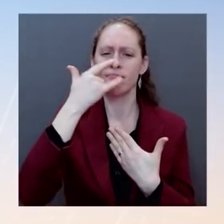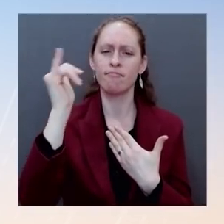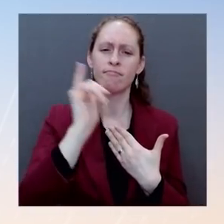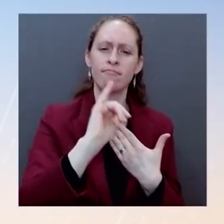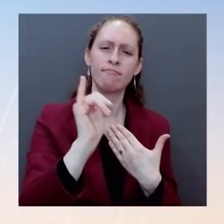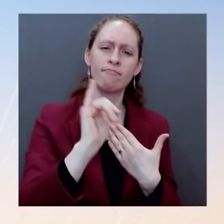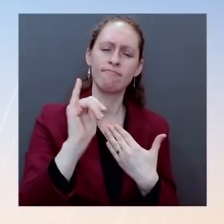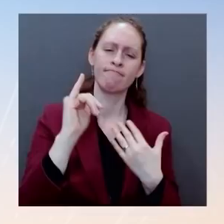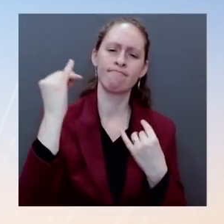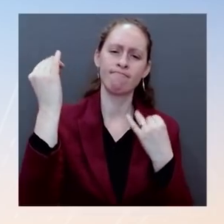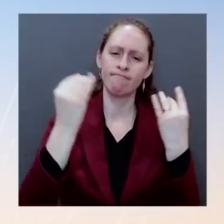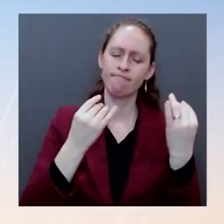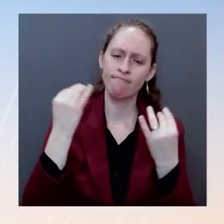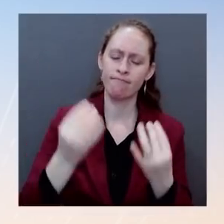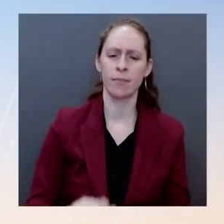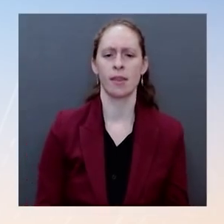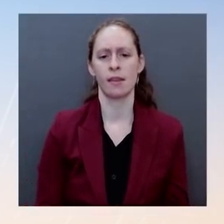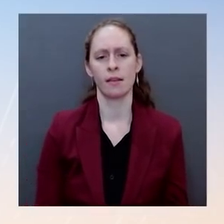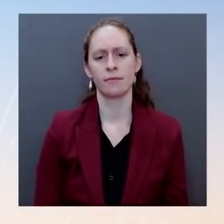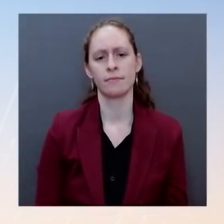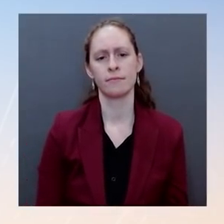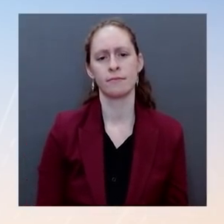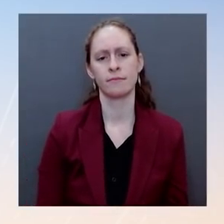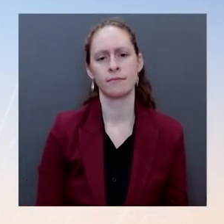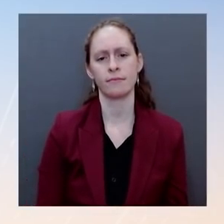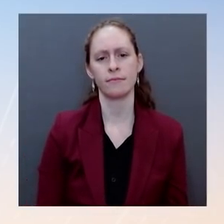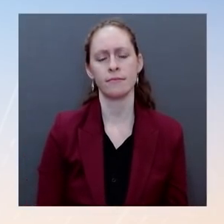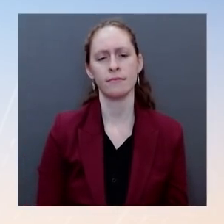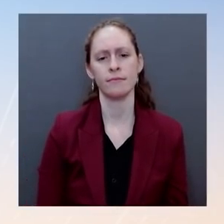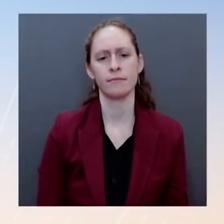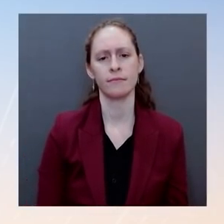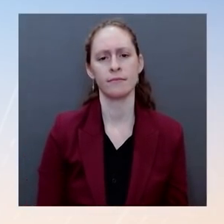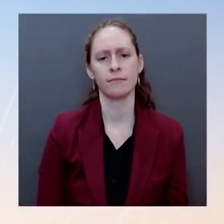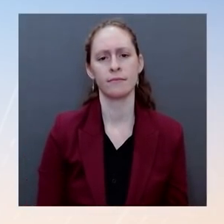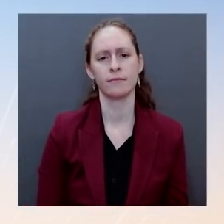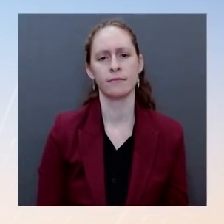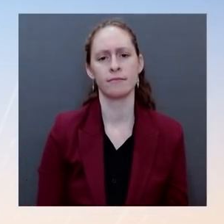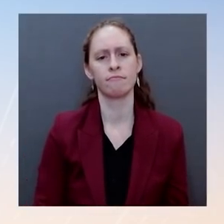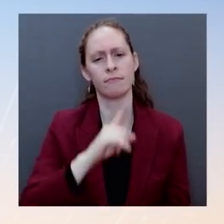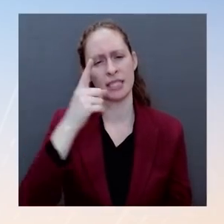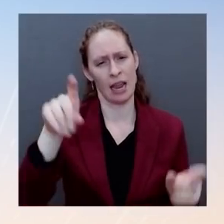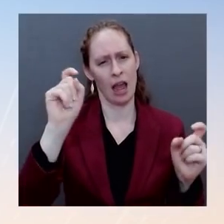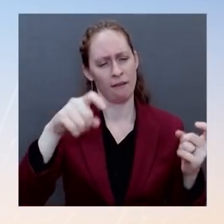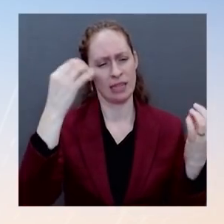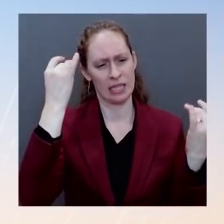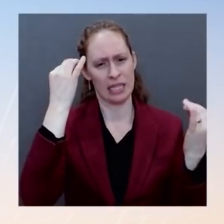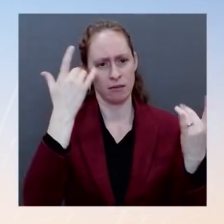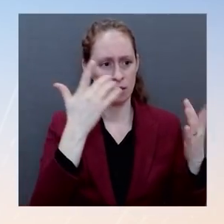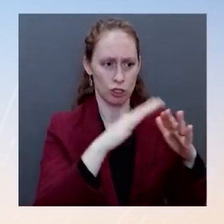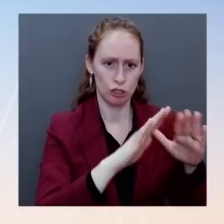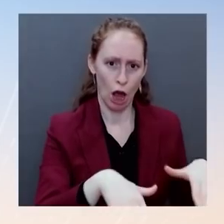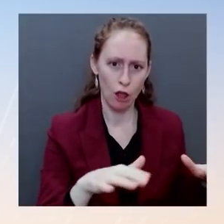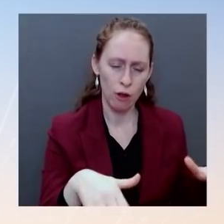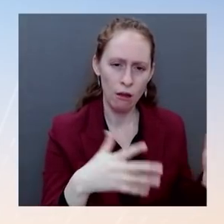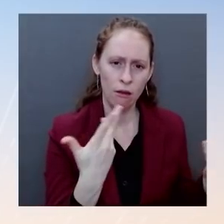childcare, the cost of a home. And we have concrete, practical,